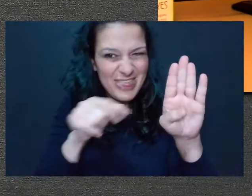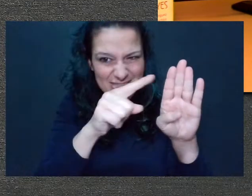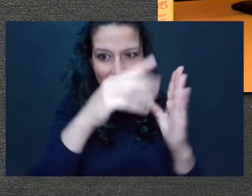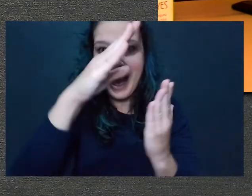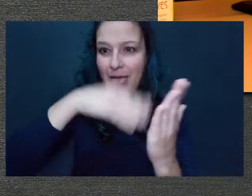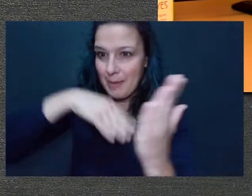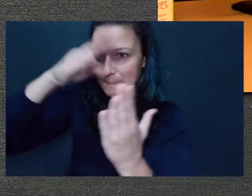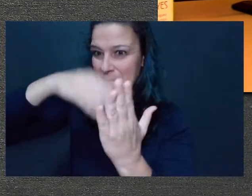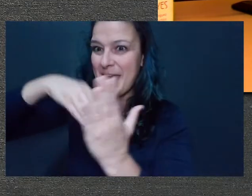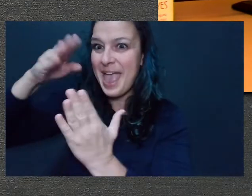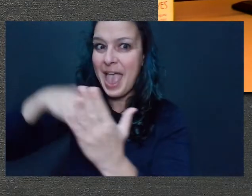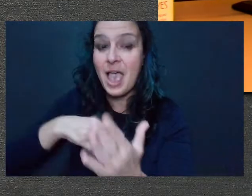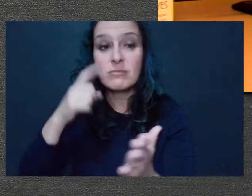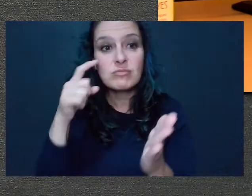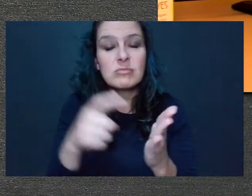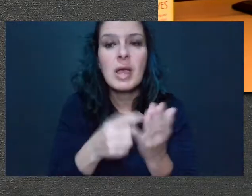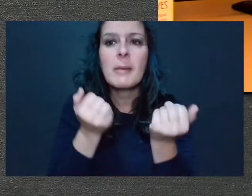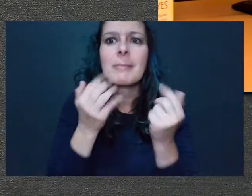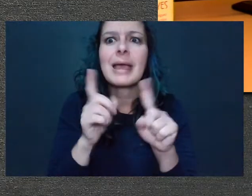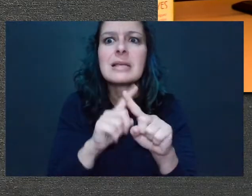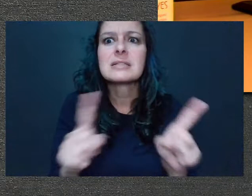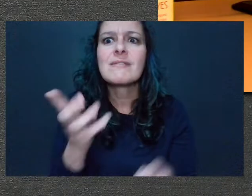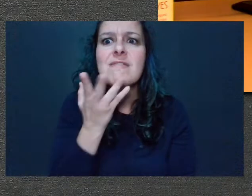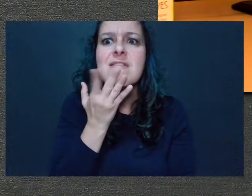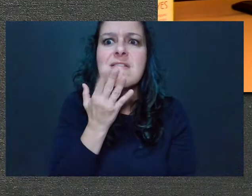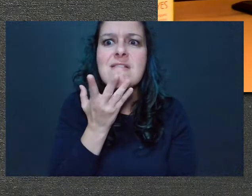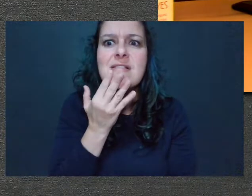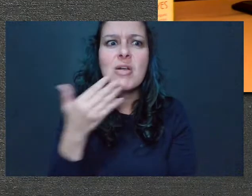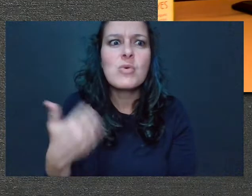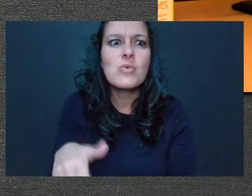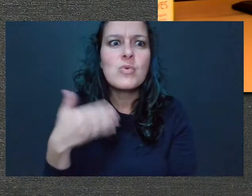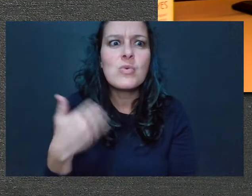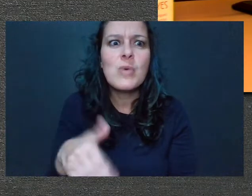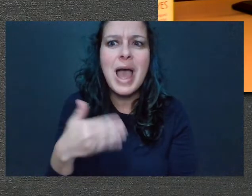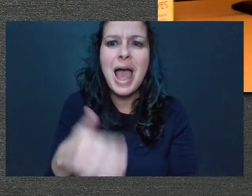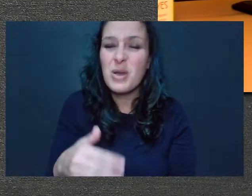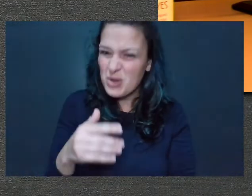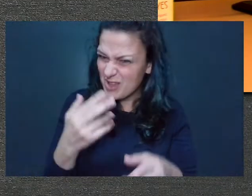Look at all the colors she uses. Can you name some of those colors